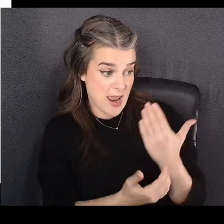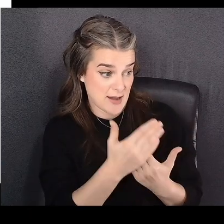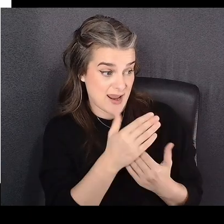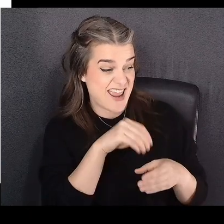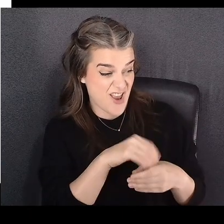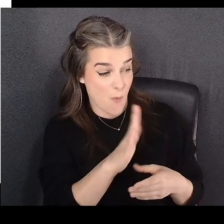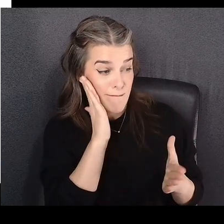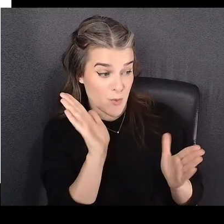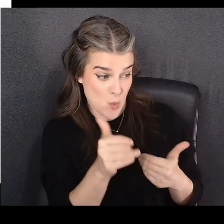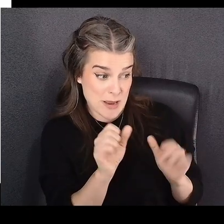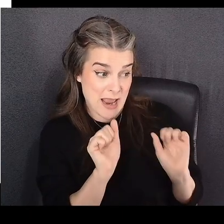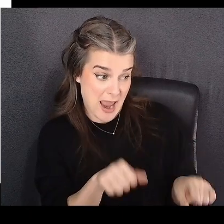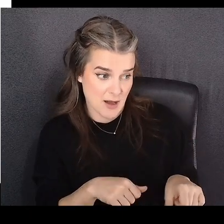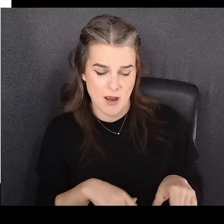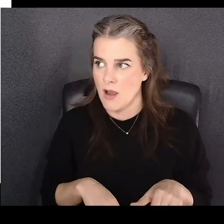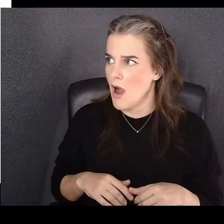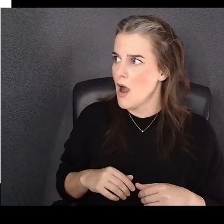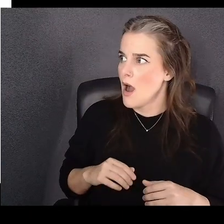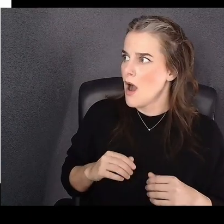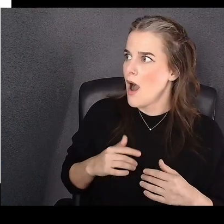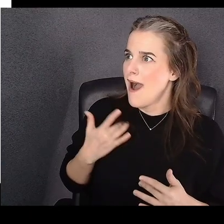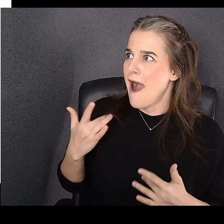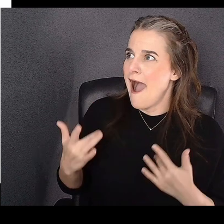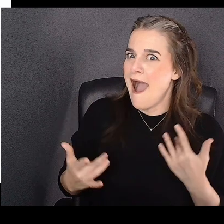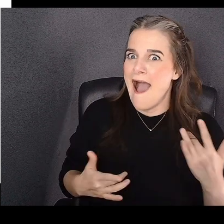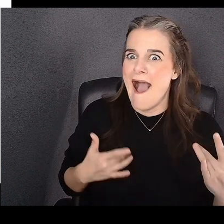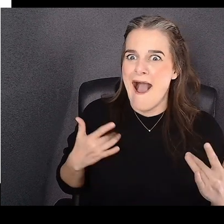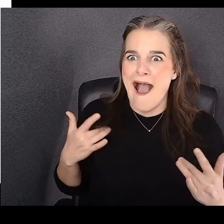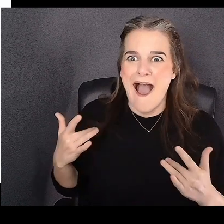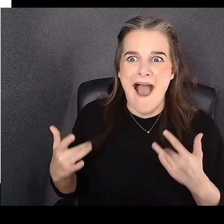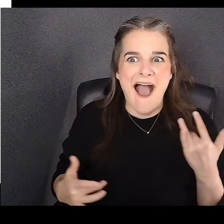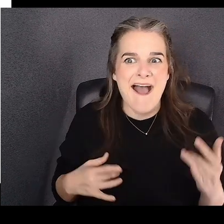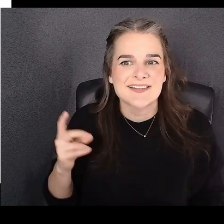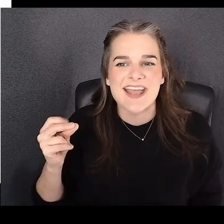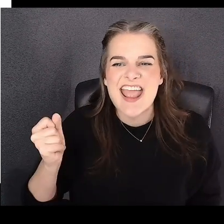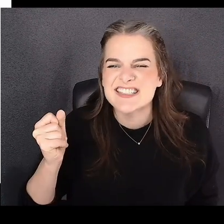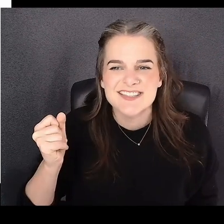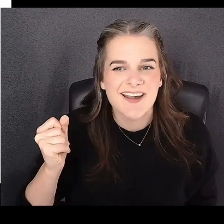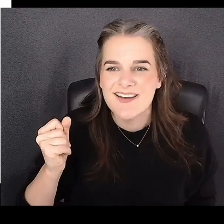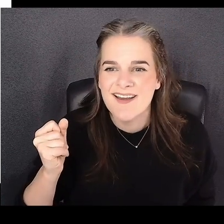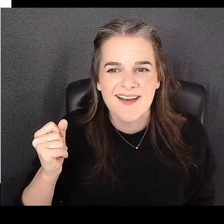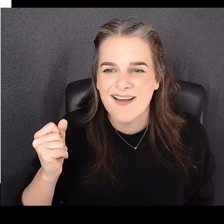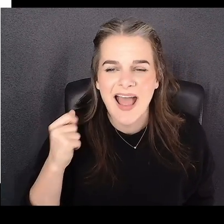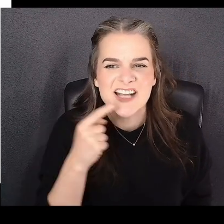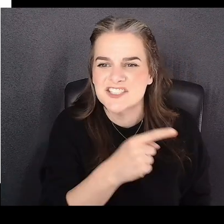And she instantly lit up. Once she was comfortable going through it herself,